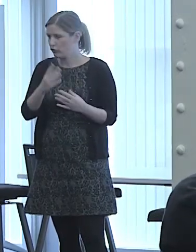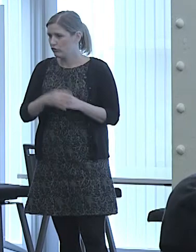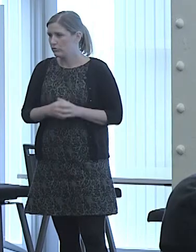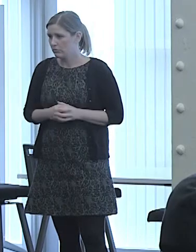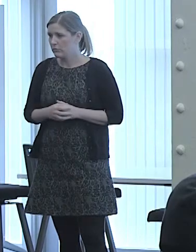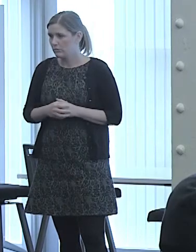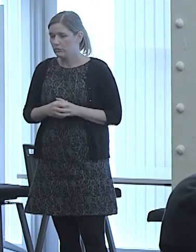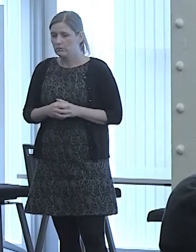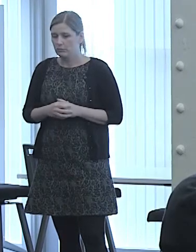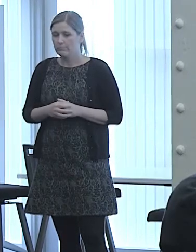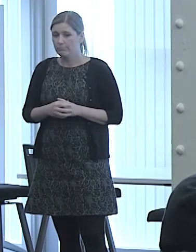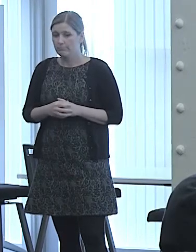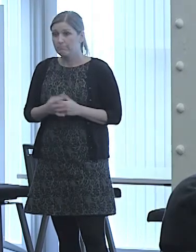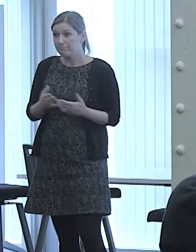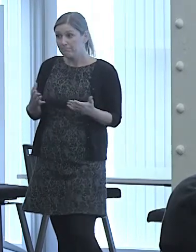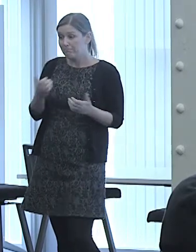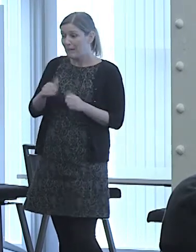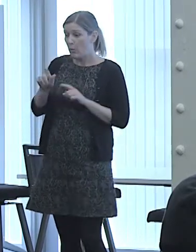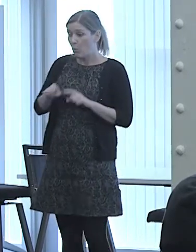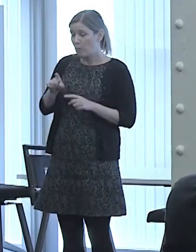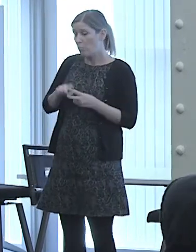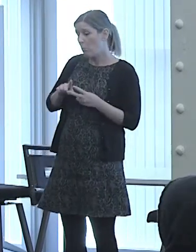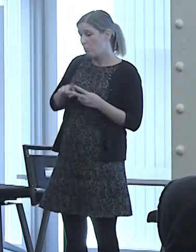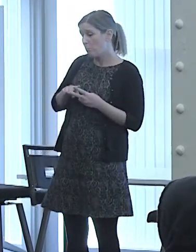With that said, any questions for now?